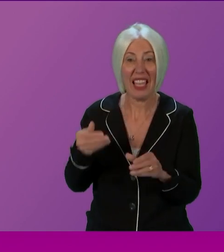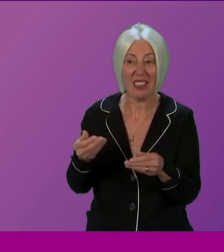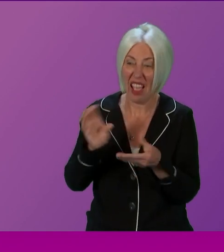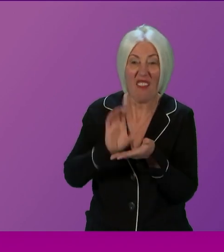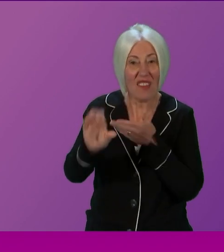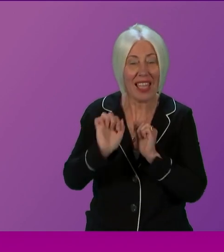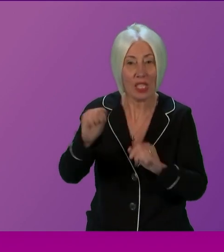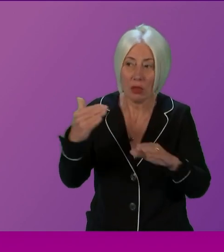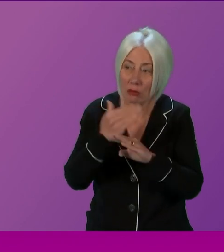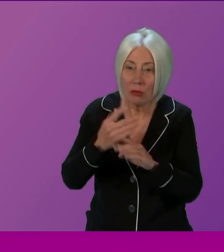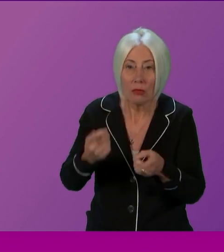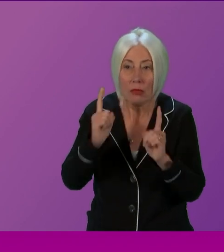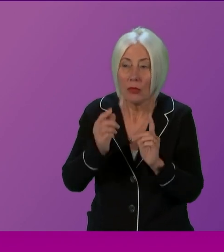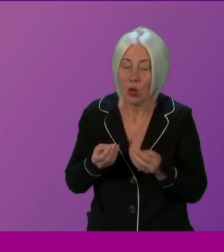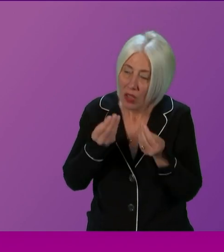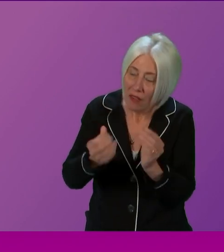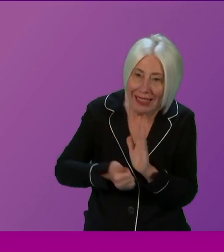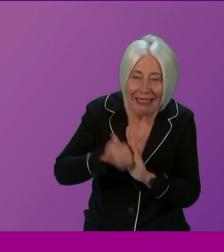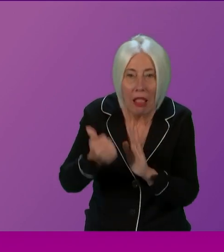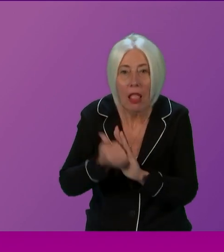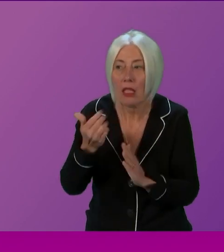providing the skills that the economy needs now and in the future. Almost